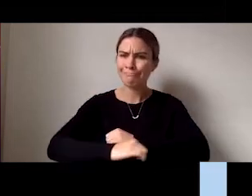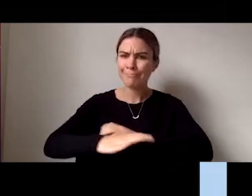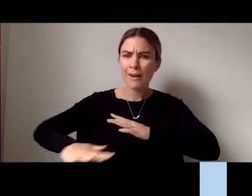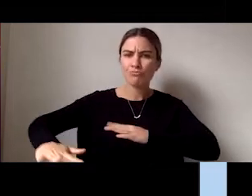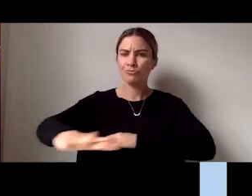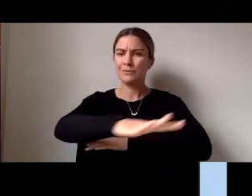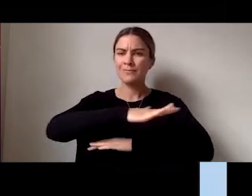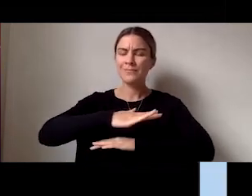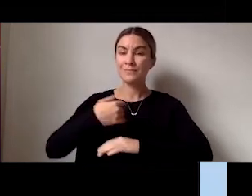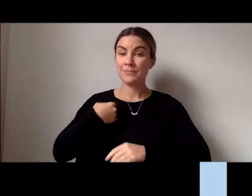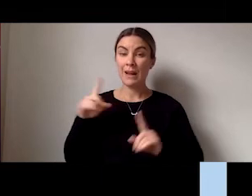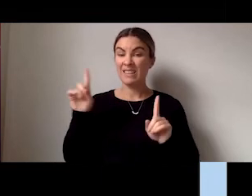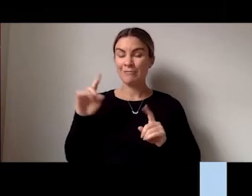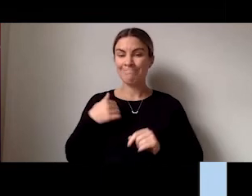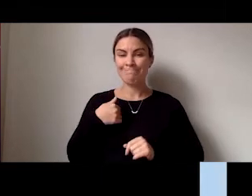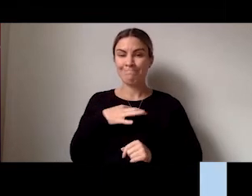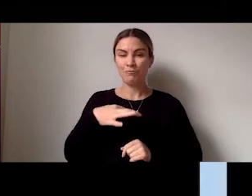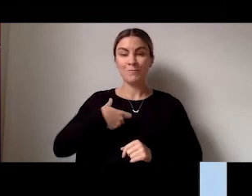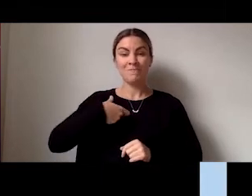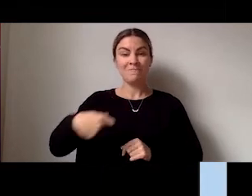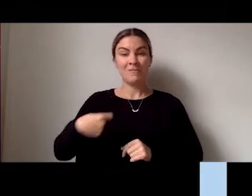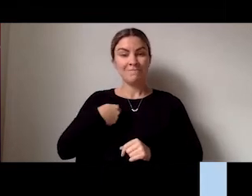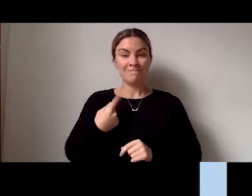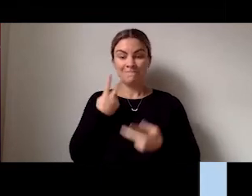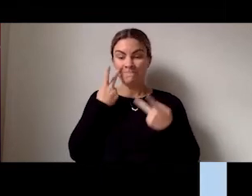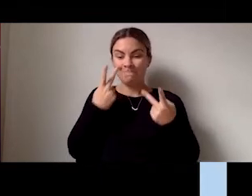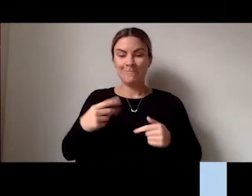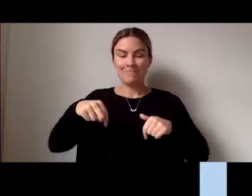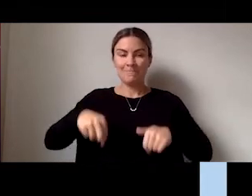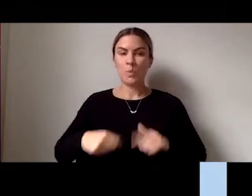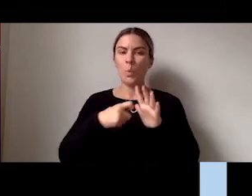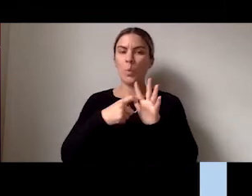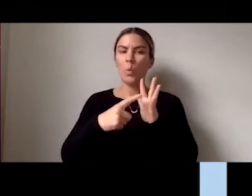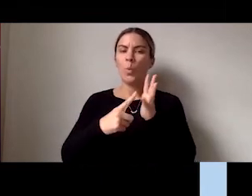an uninvited against on Kulin land. I acknowledge the country I am on as